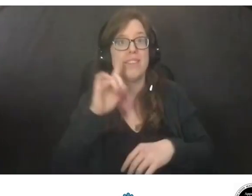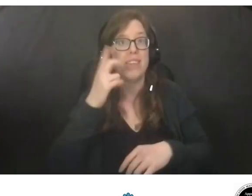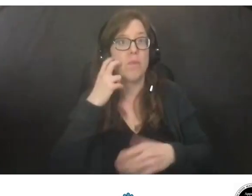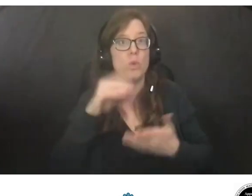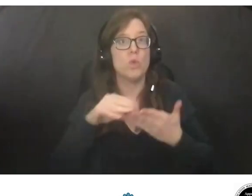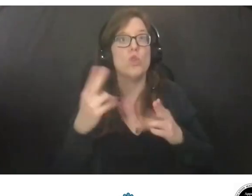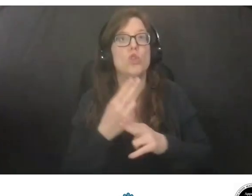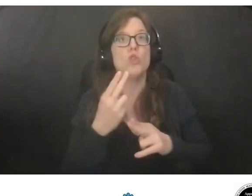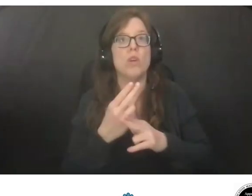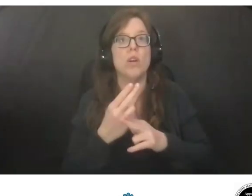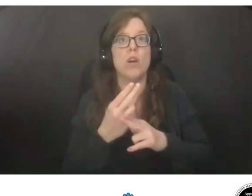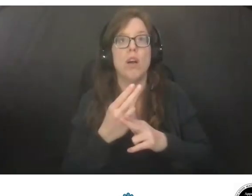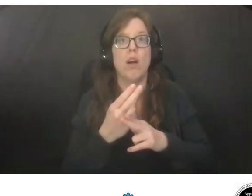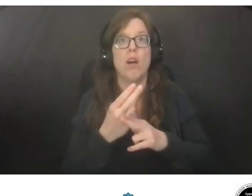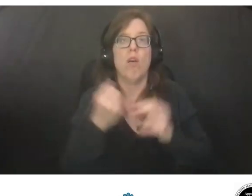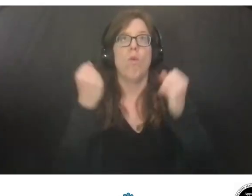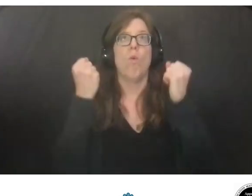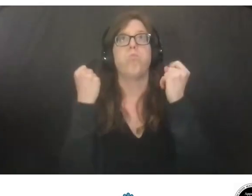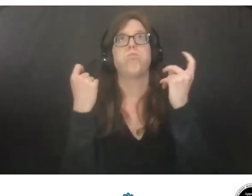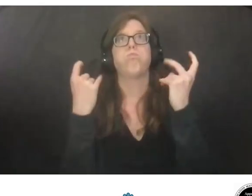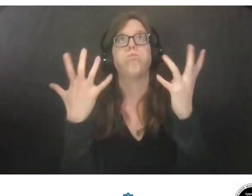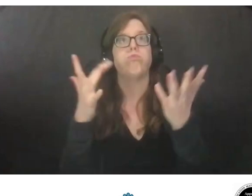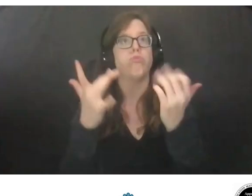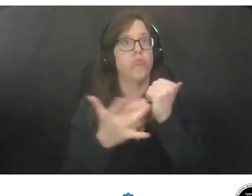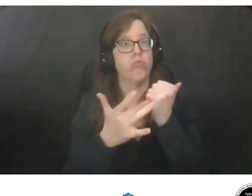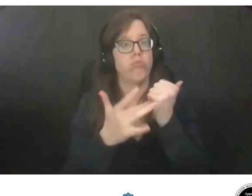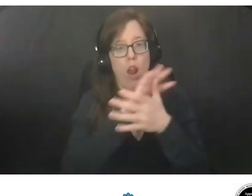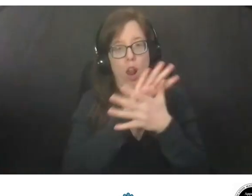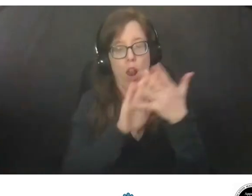students are using, like, mass amounts of technology, especially those who